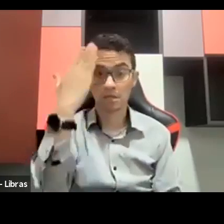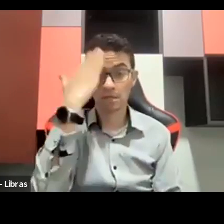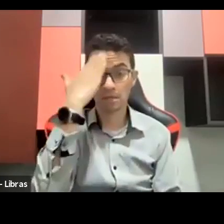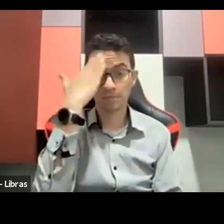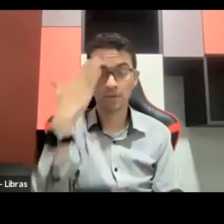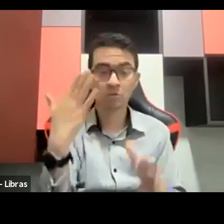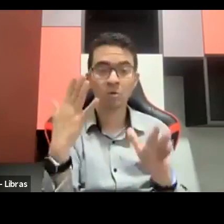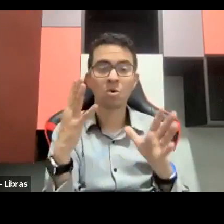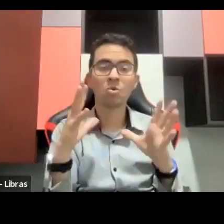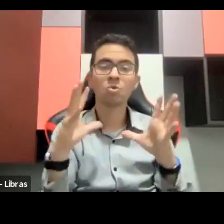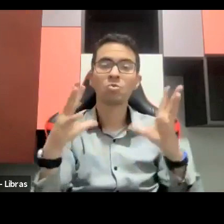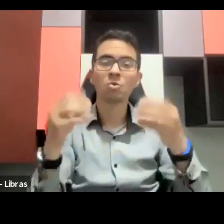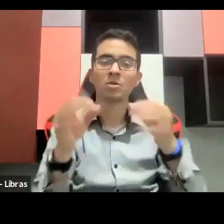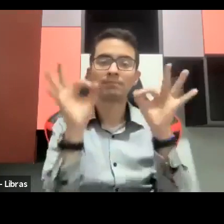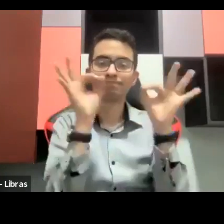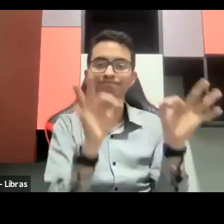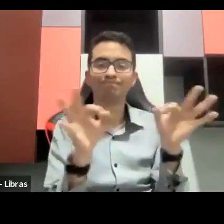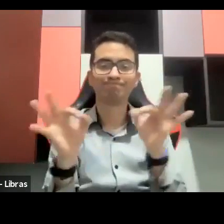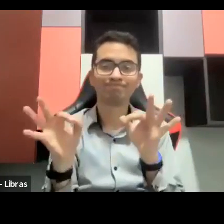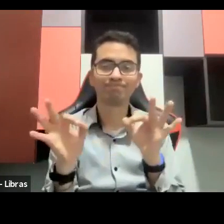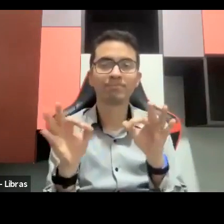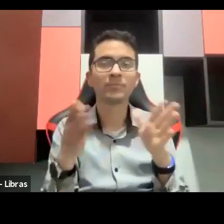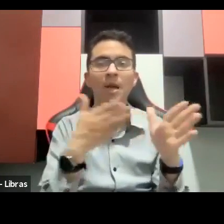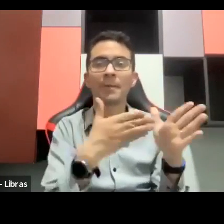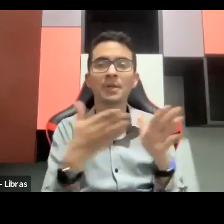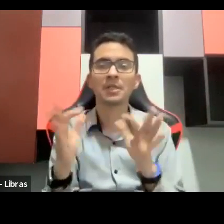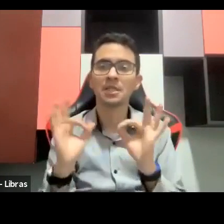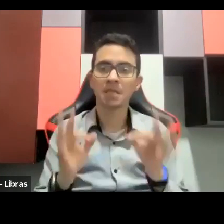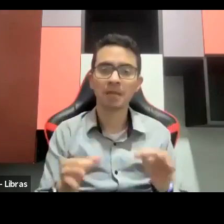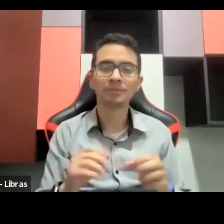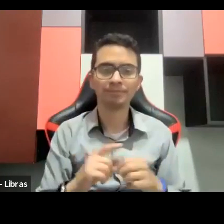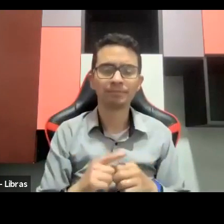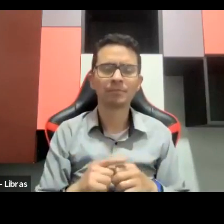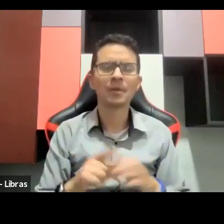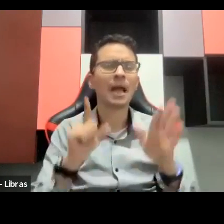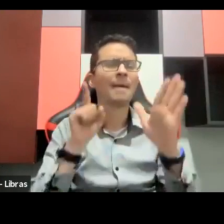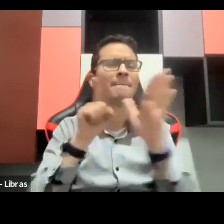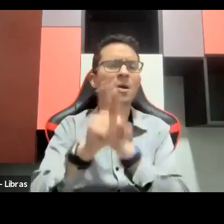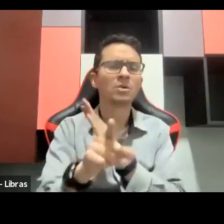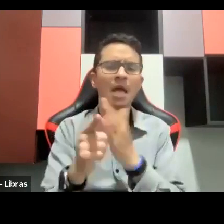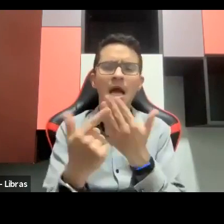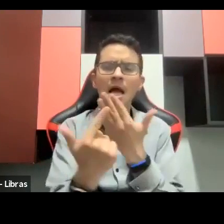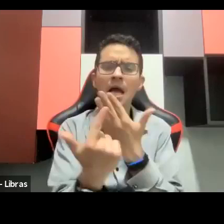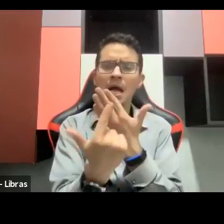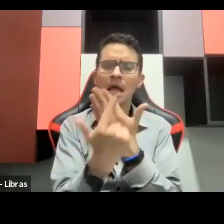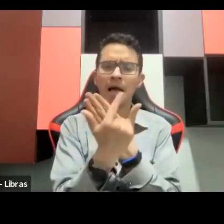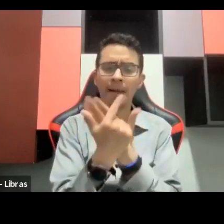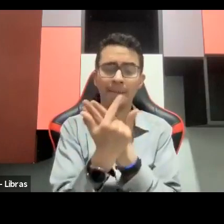and research organize and research organizations Blake research organizations play a key role. in that.